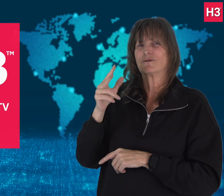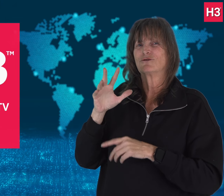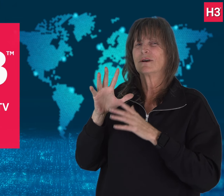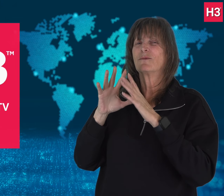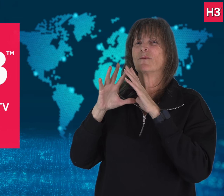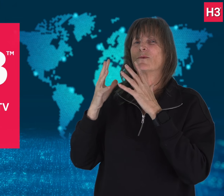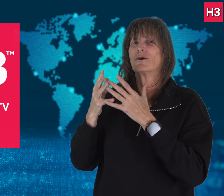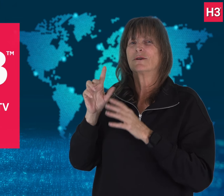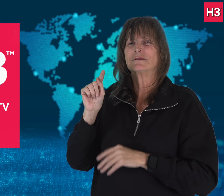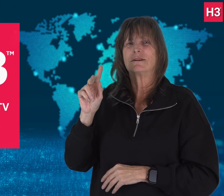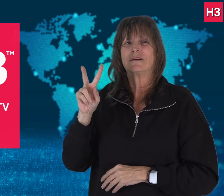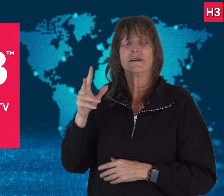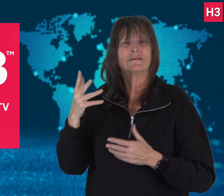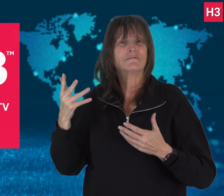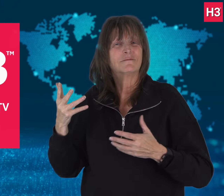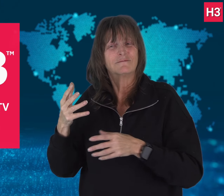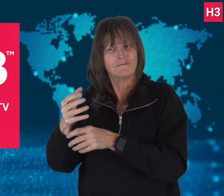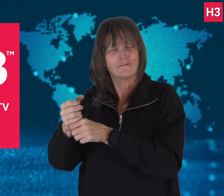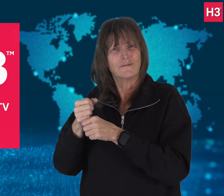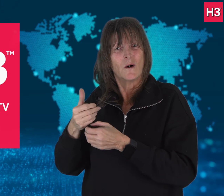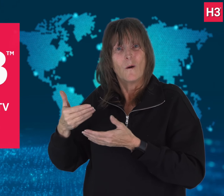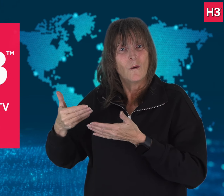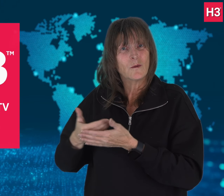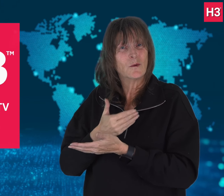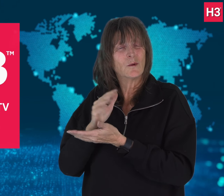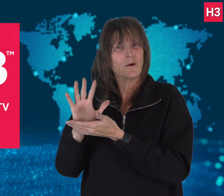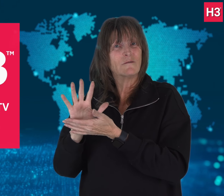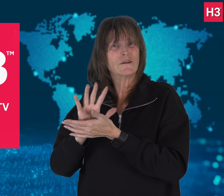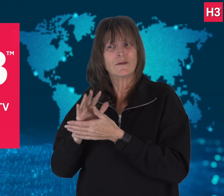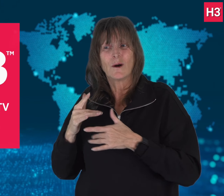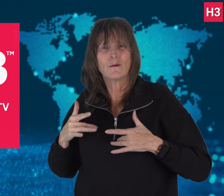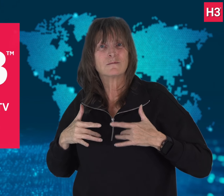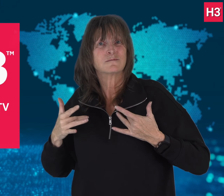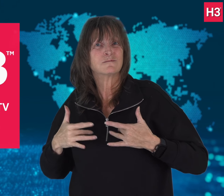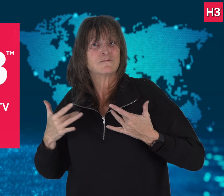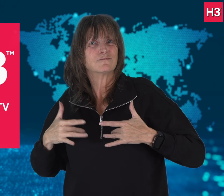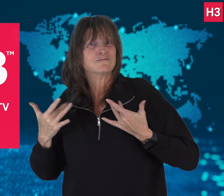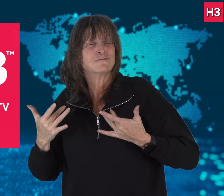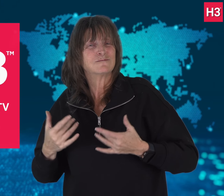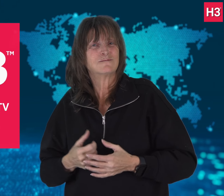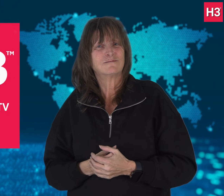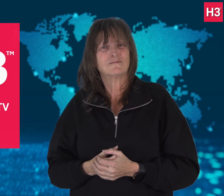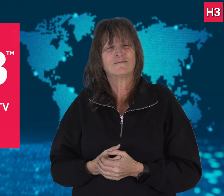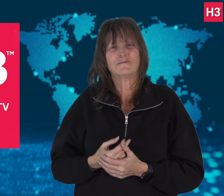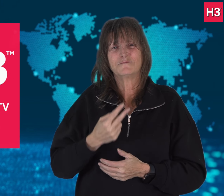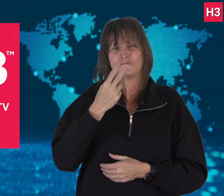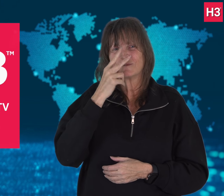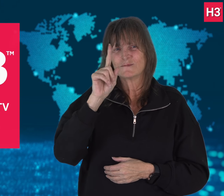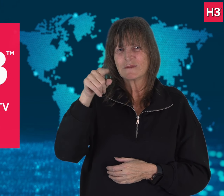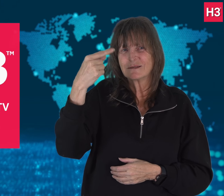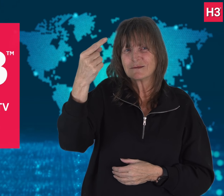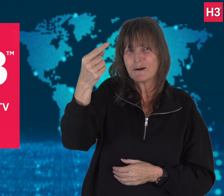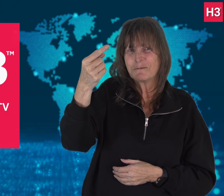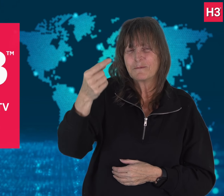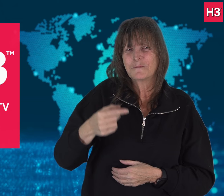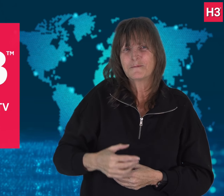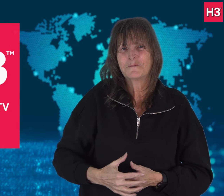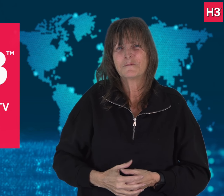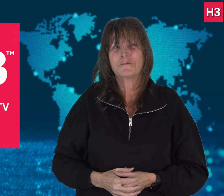H3 World TV to get new video updates! See you next time!